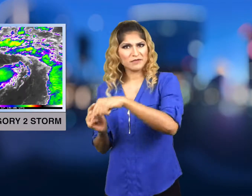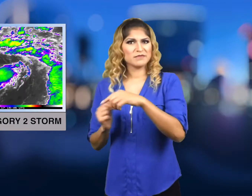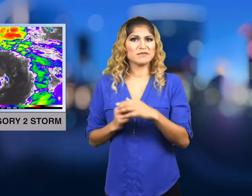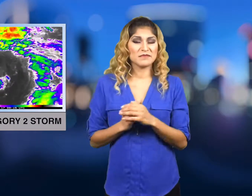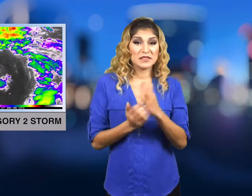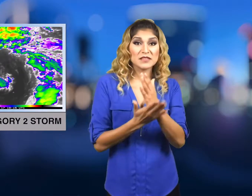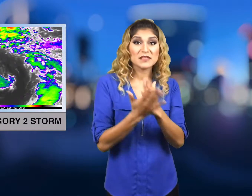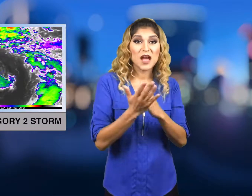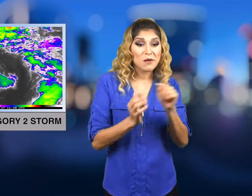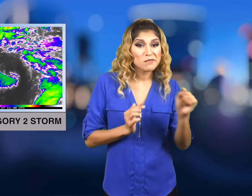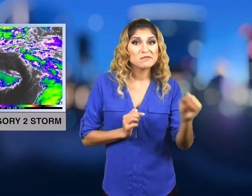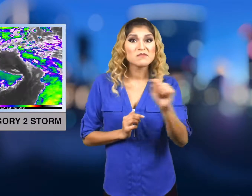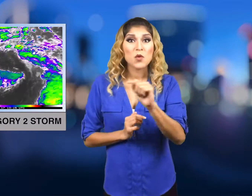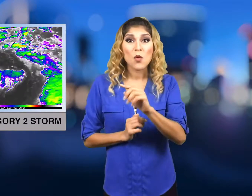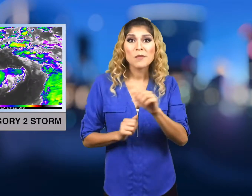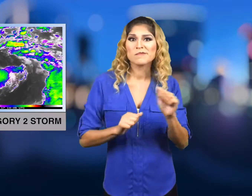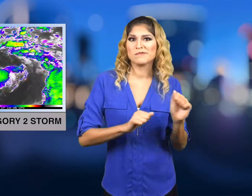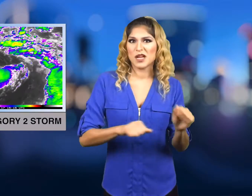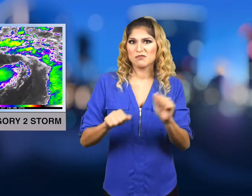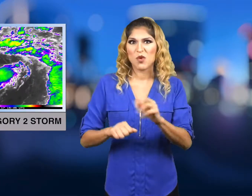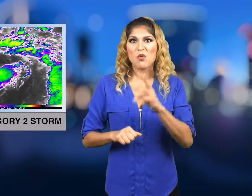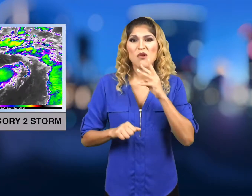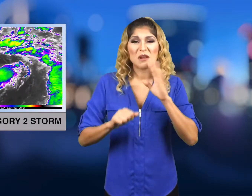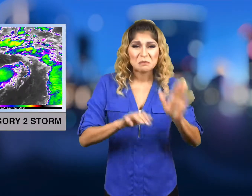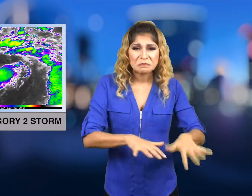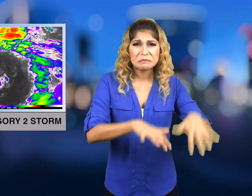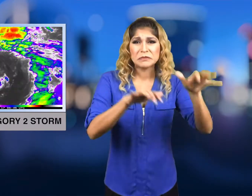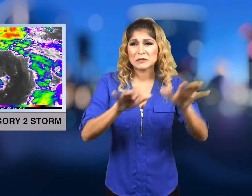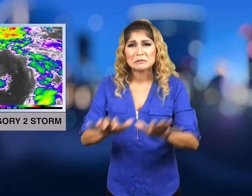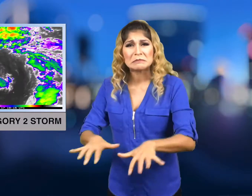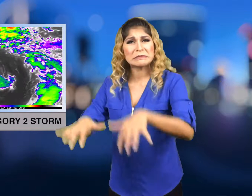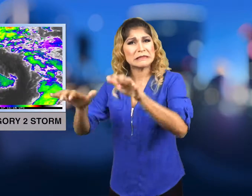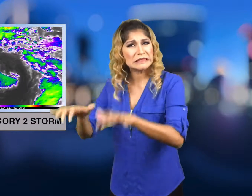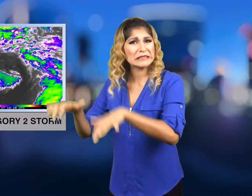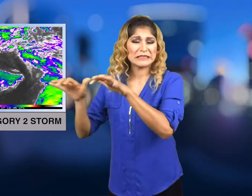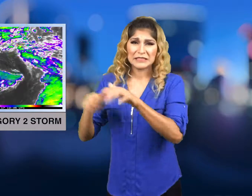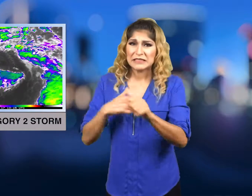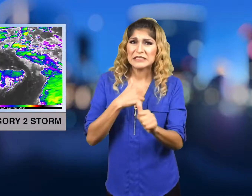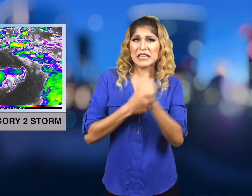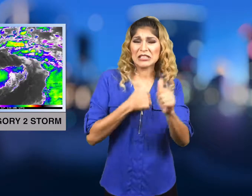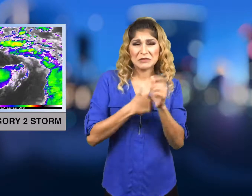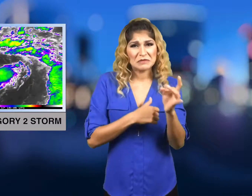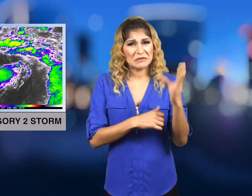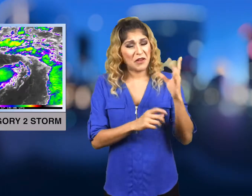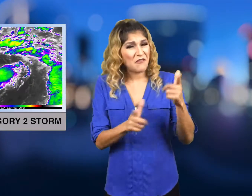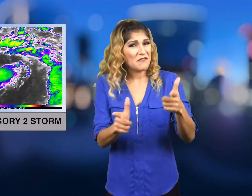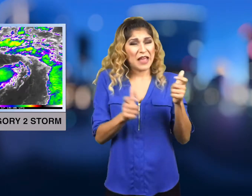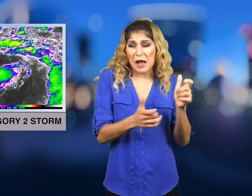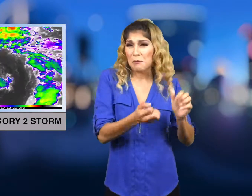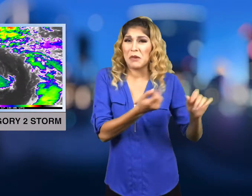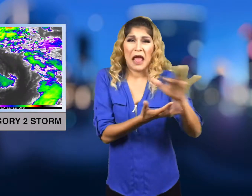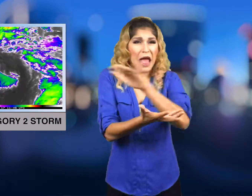Some areas could be hit with heavy flooding and dangerous storm surges.